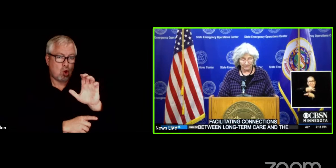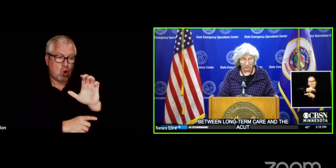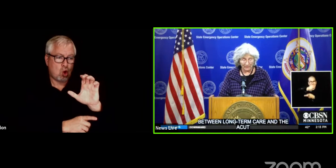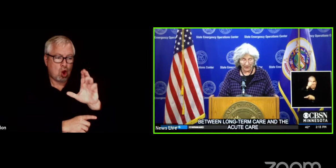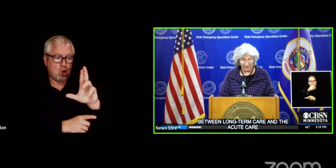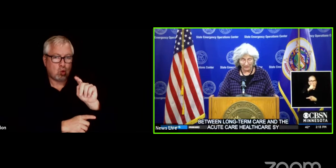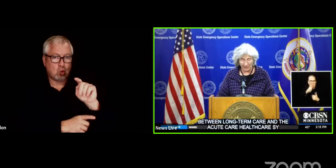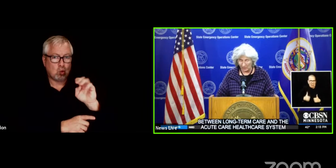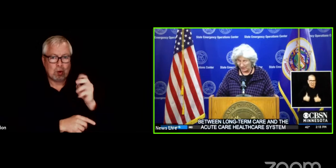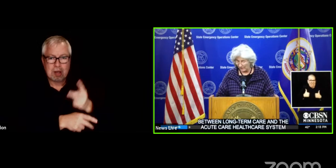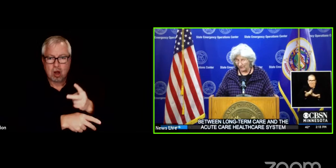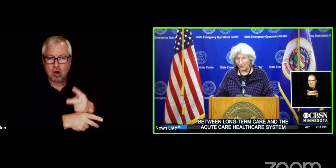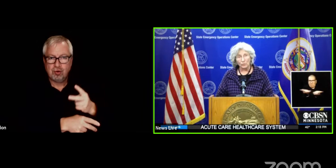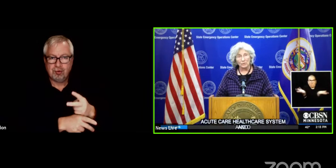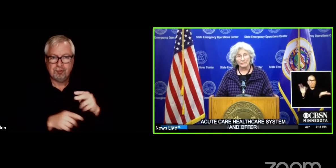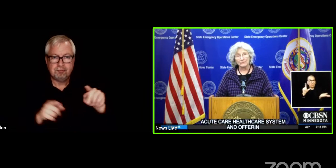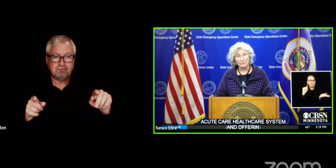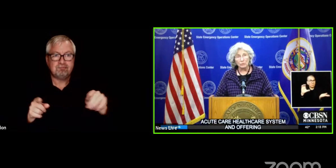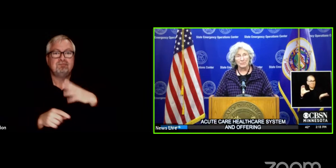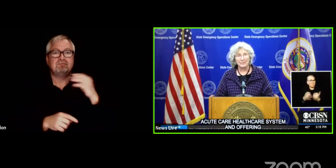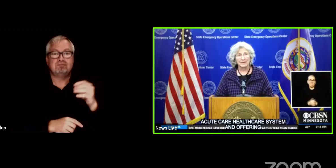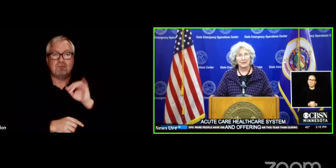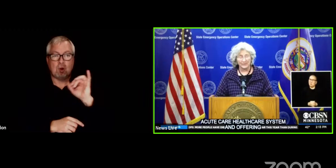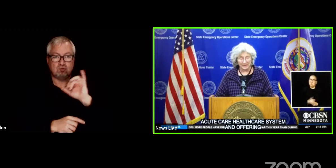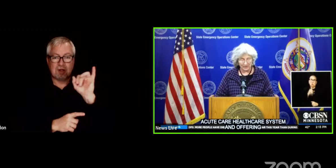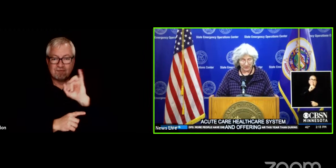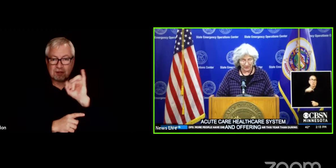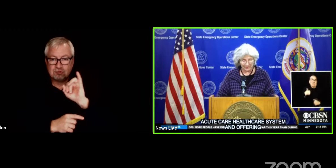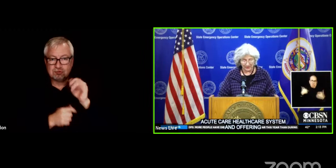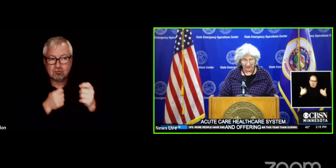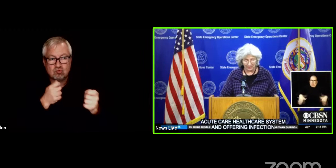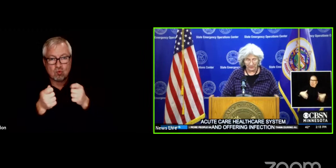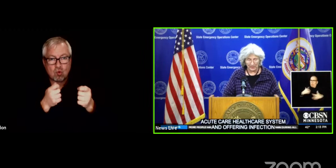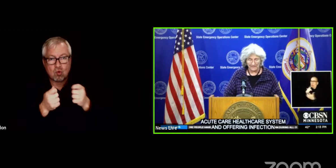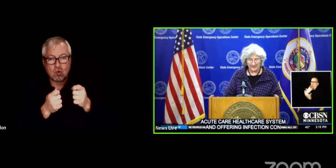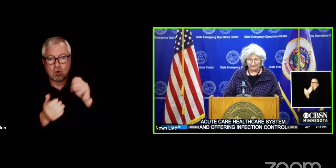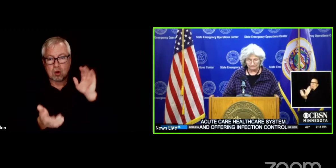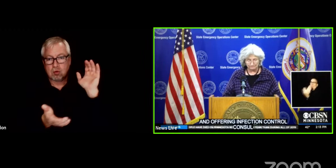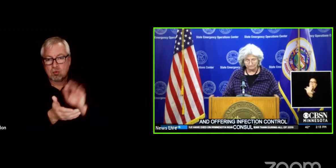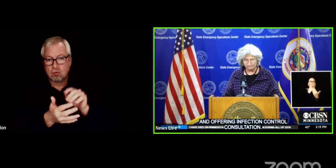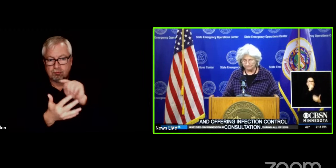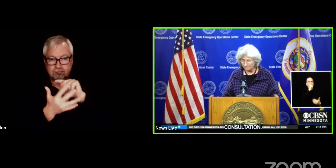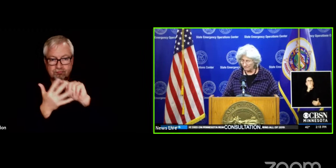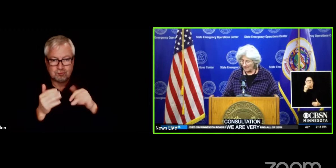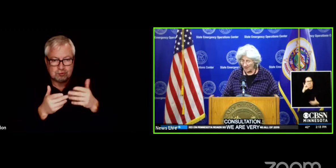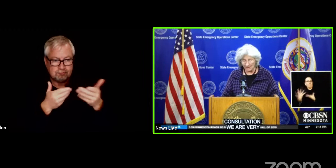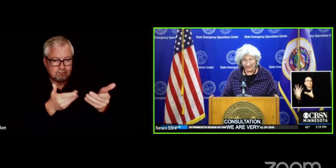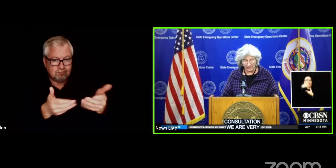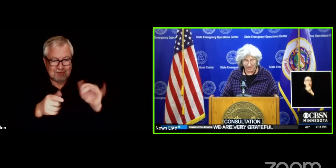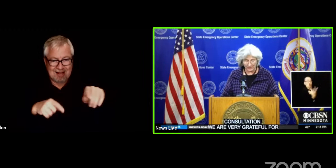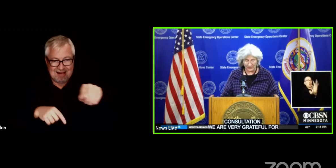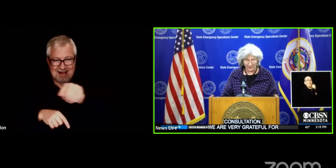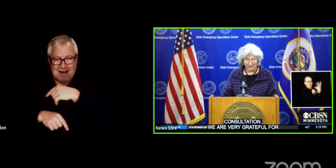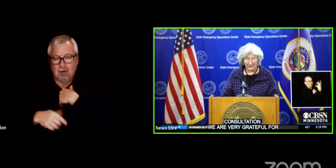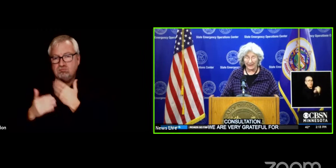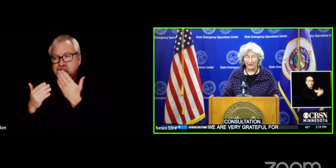SO WE'RE VERY GRATEFUL FOR THE ROLE OF LOCAL PUBLIC HEALTH IN ADDITION TO THE STATE HEALTH DEPARTMENT. GO A LOT OF PROGRESS HAS BEEN MADE HERE.